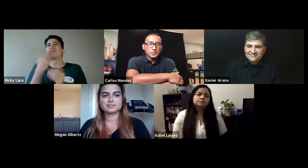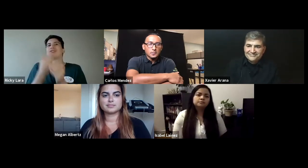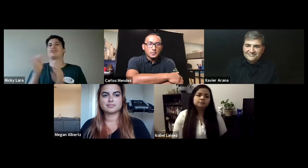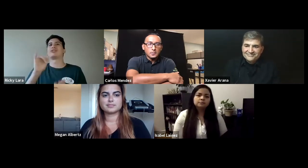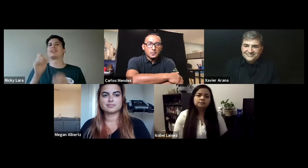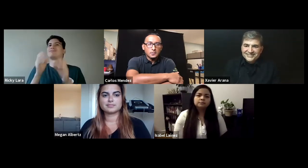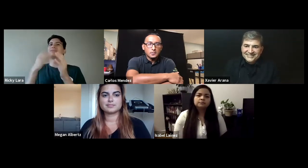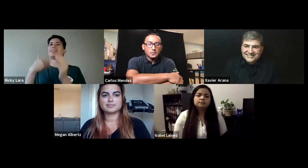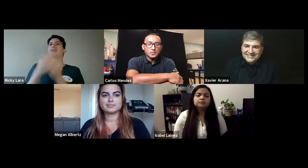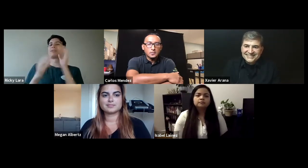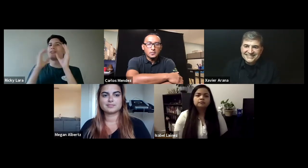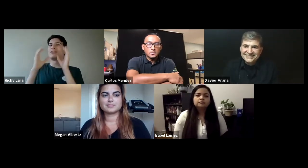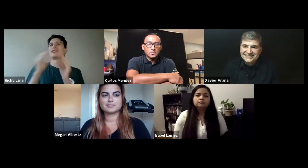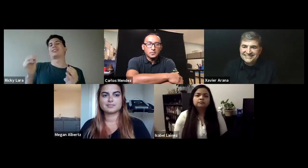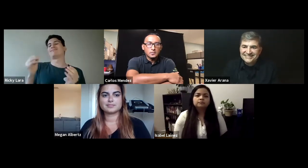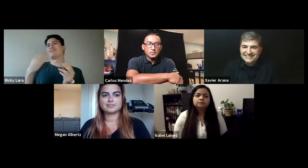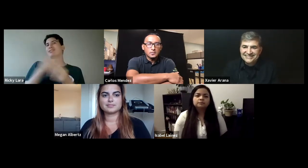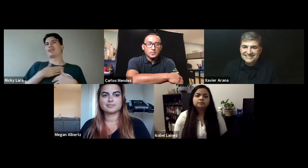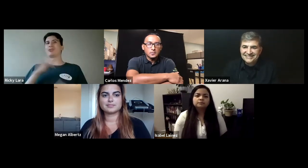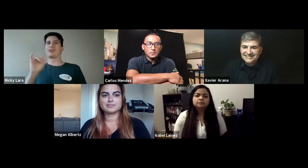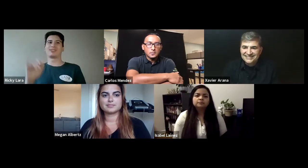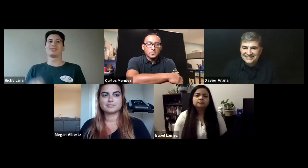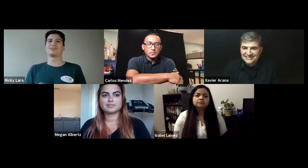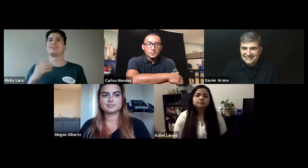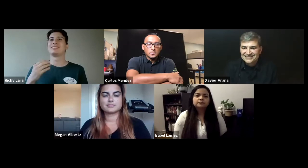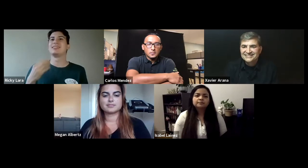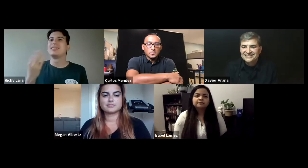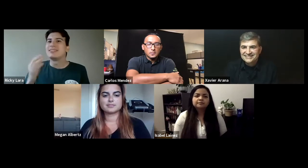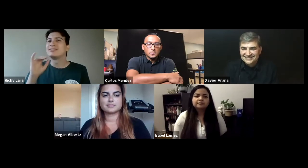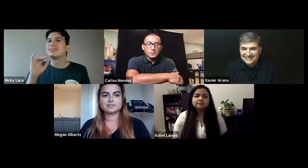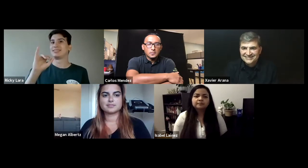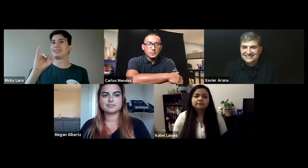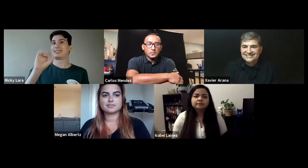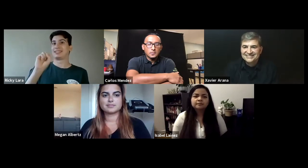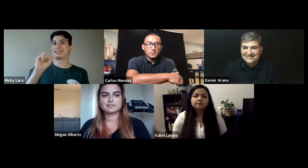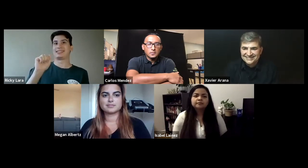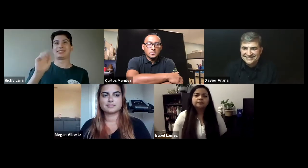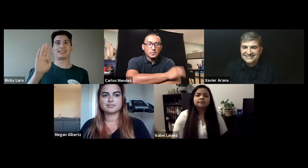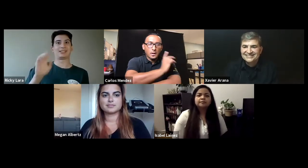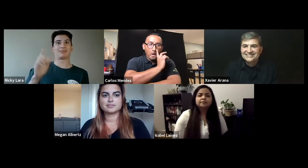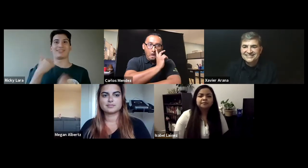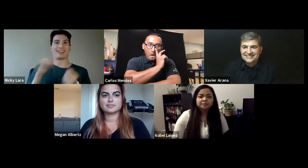but I think there's just a few. So, yeah, so I agree.